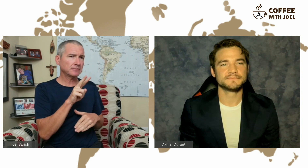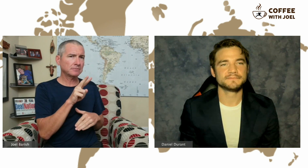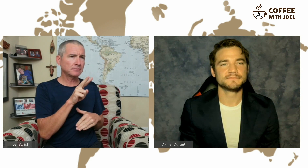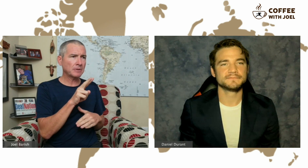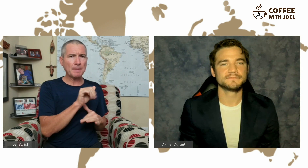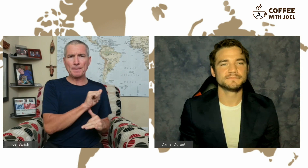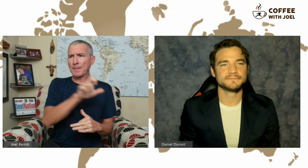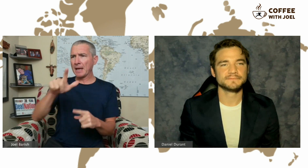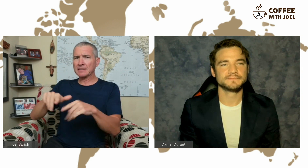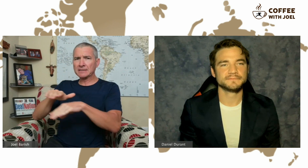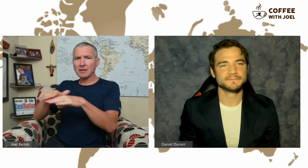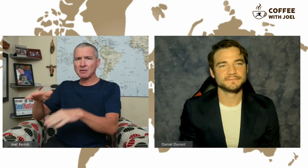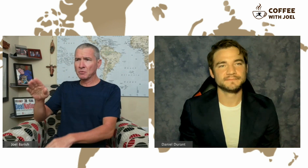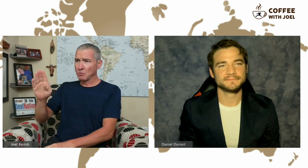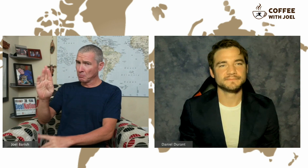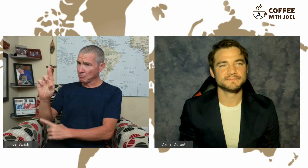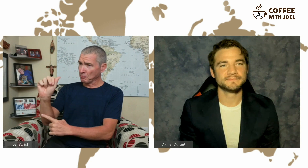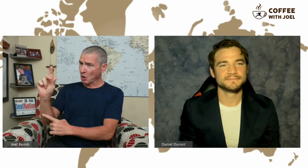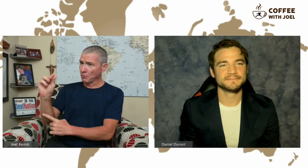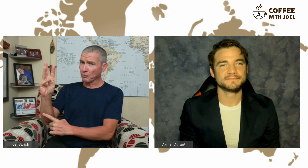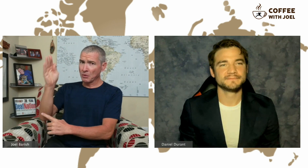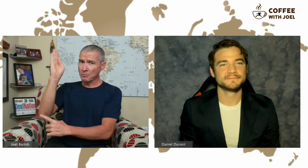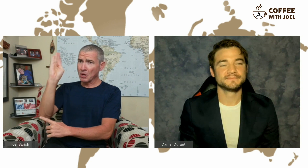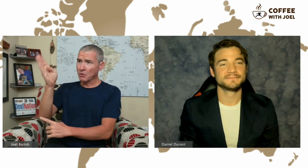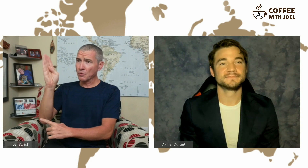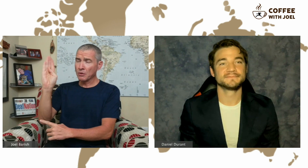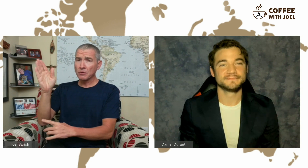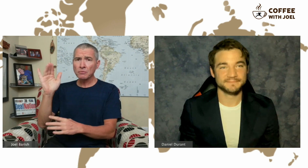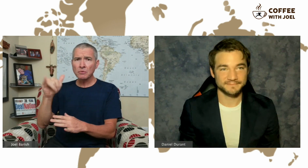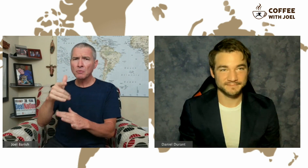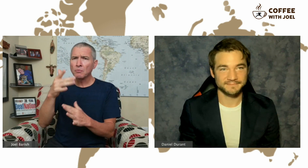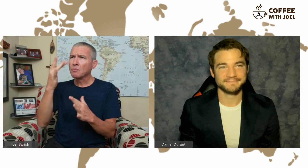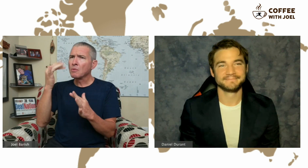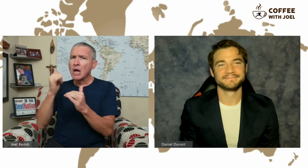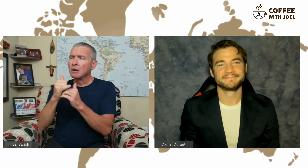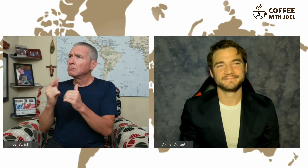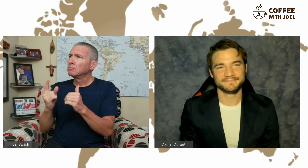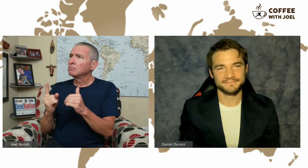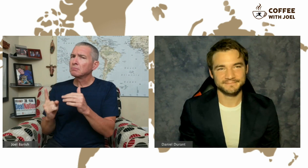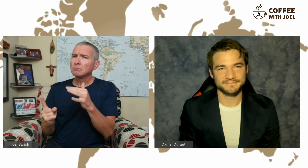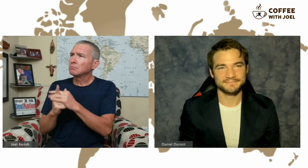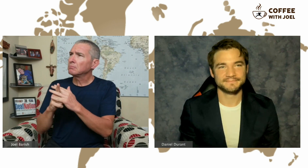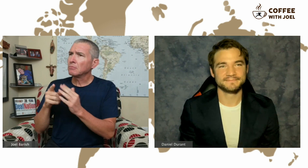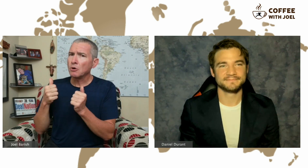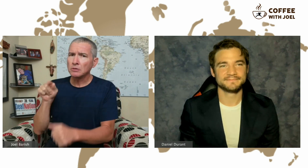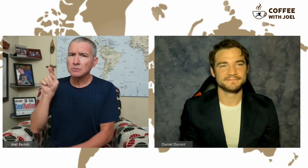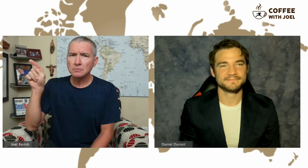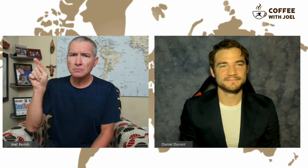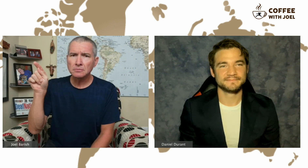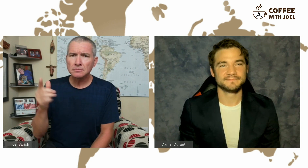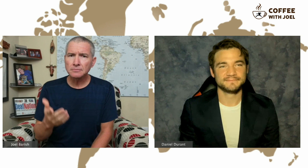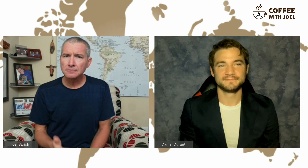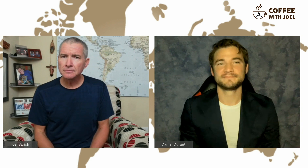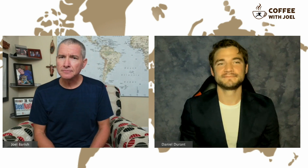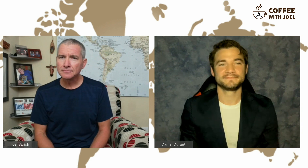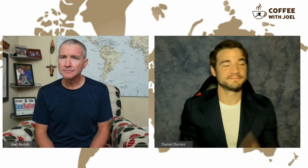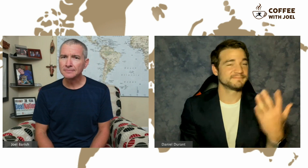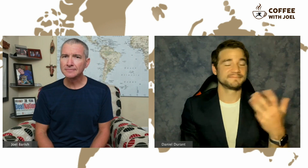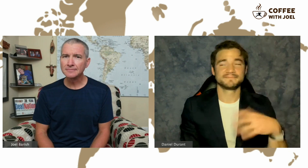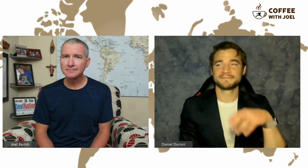and TV, and then back on the stage on Broadway. Why and how did you audition for that?